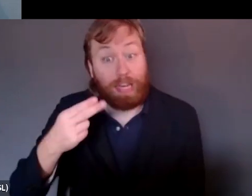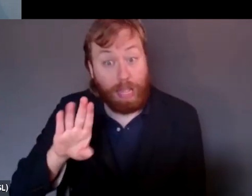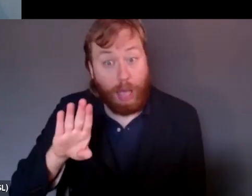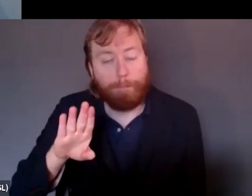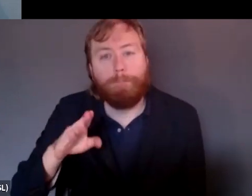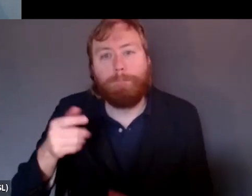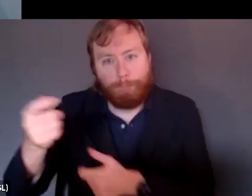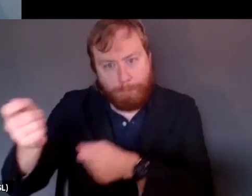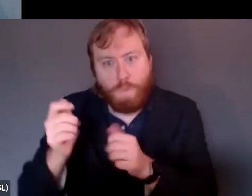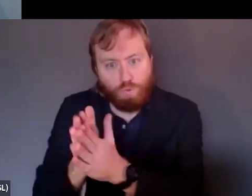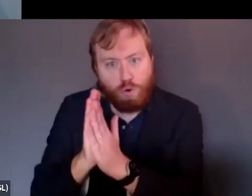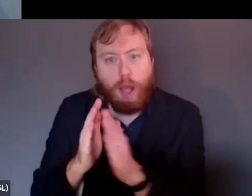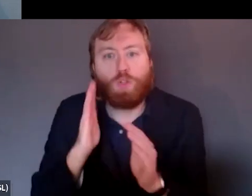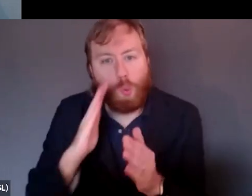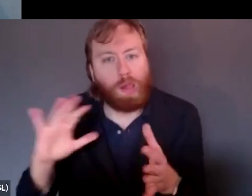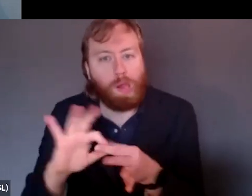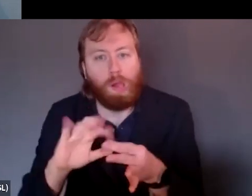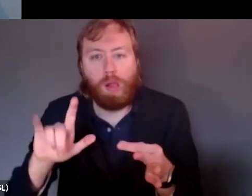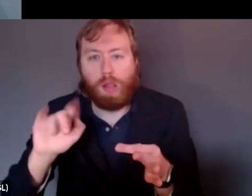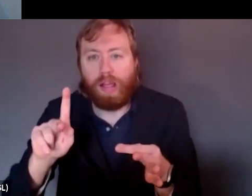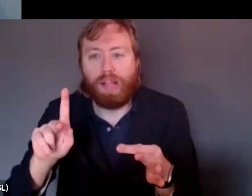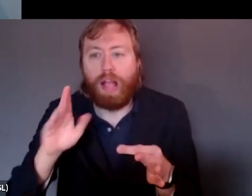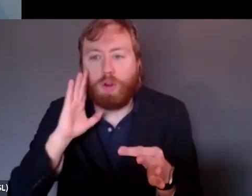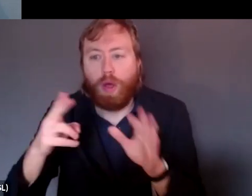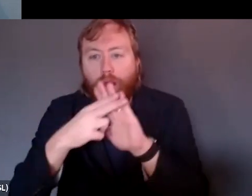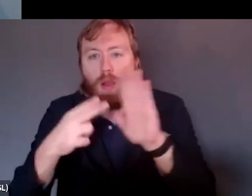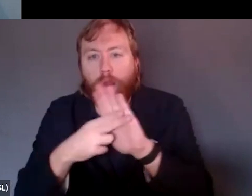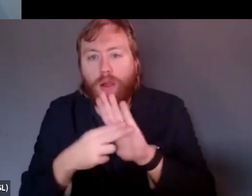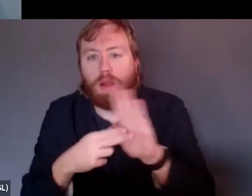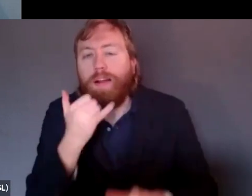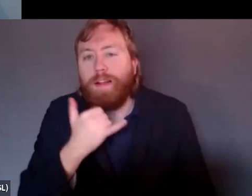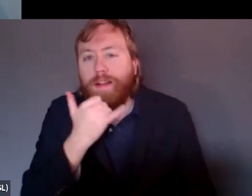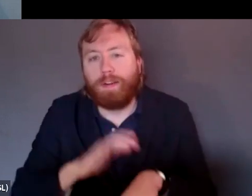it will lint them and put errors on the PR and say if there's accessibility issues.